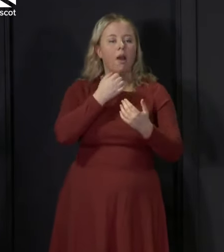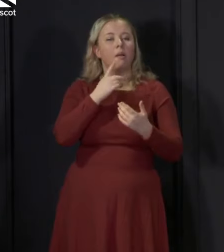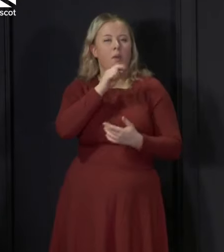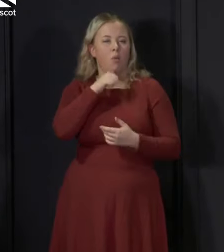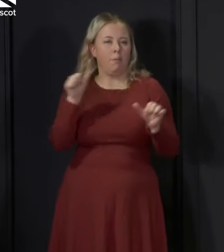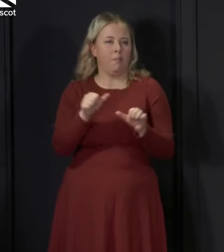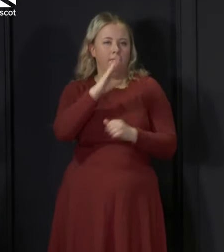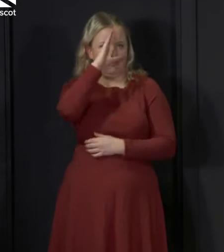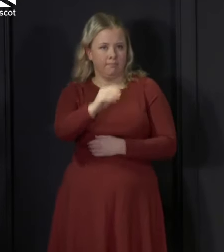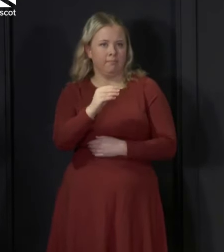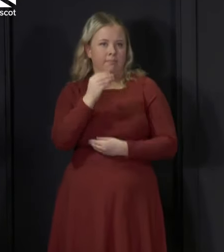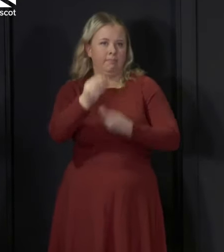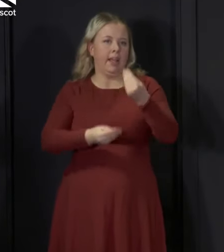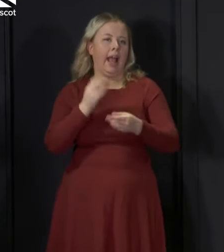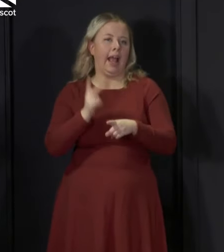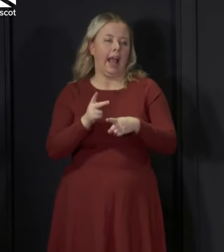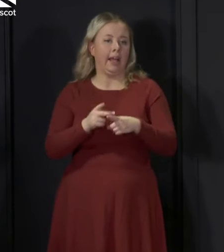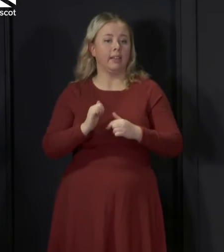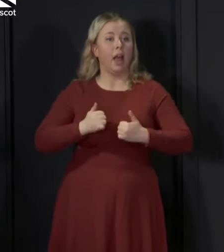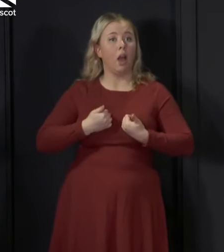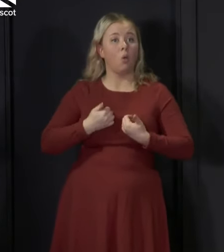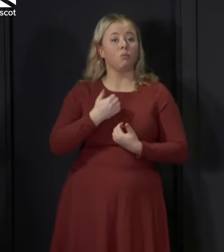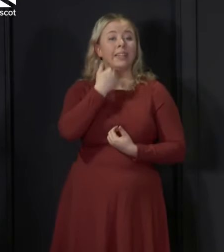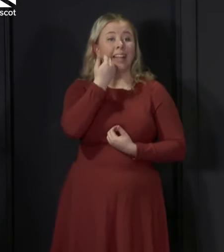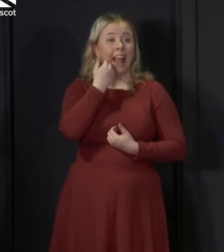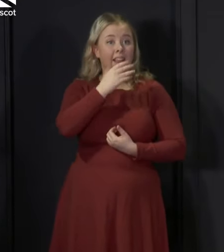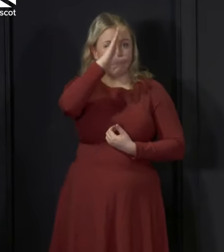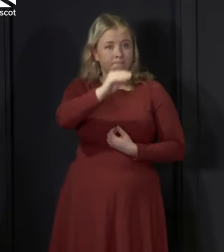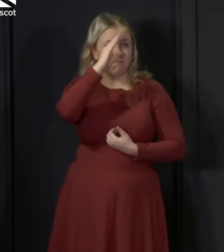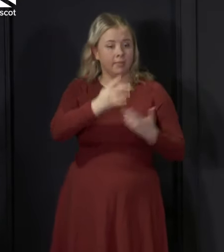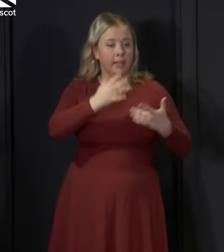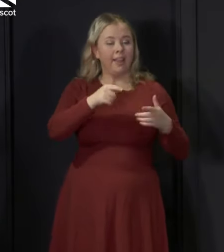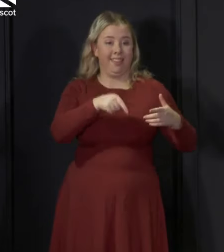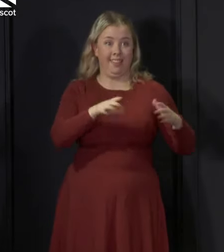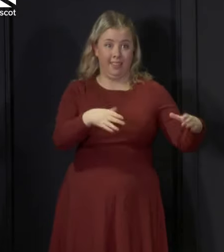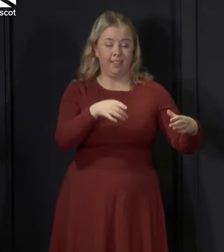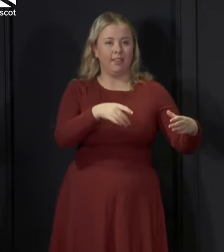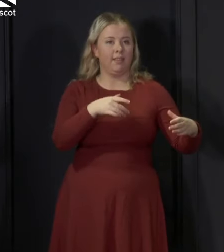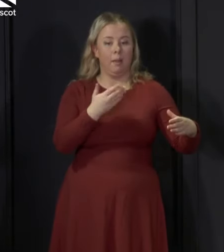For our daily update figure which is the one that you have just heard me give - we report